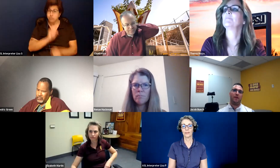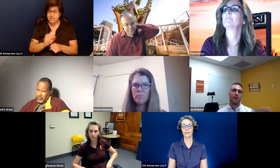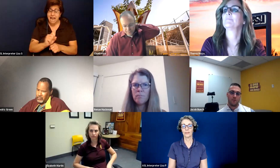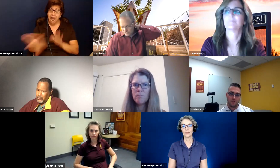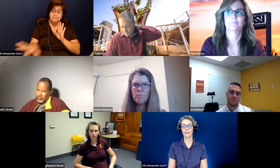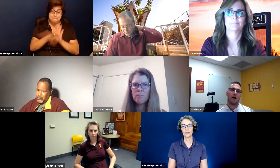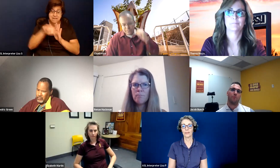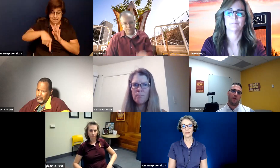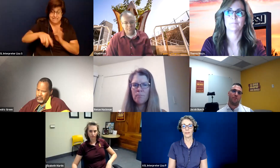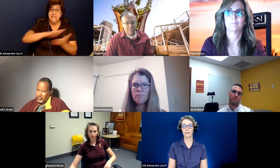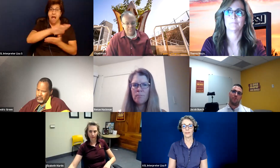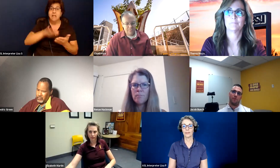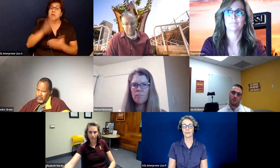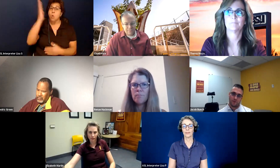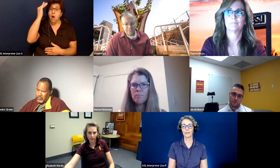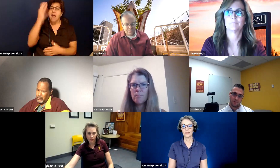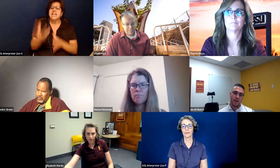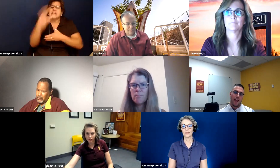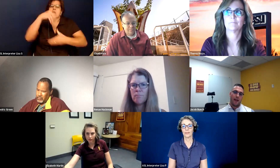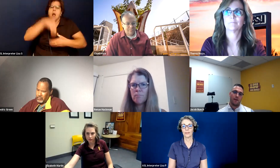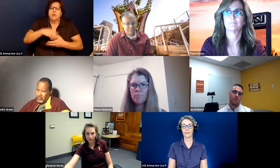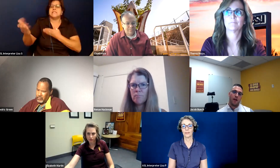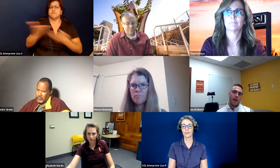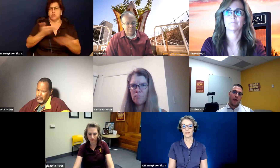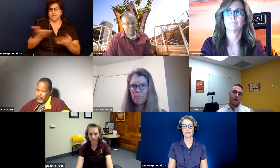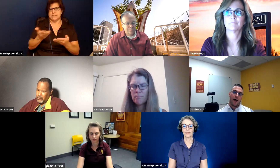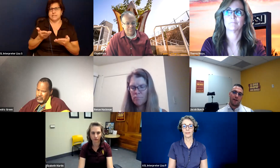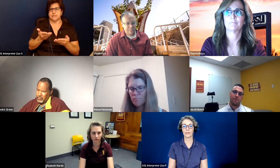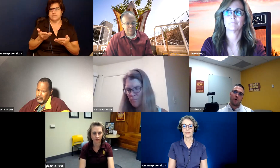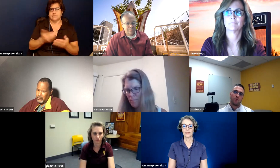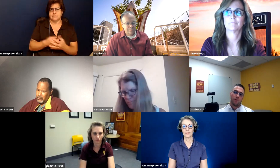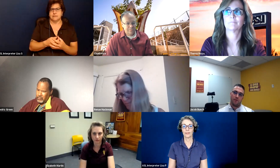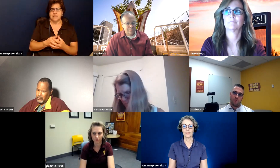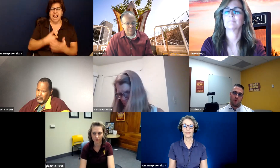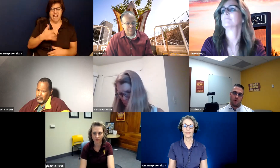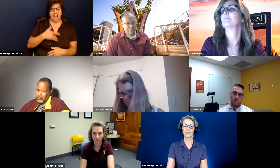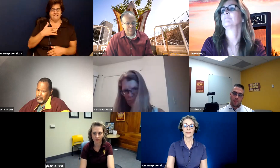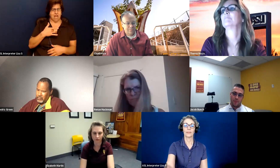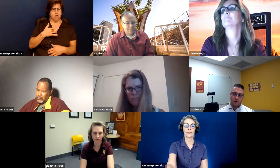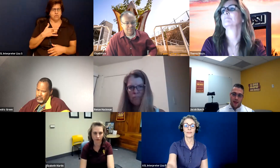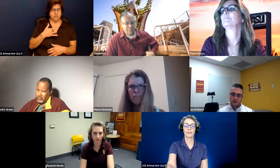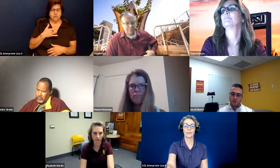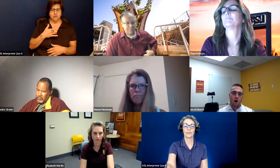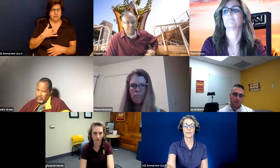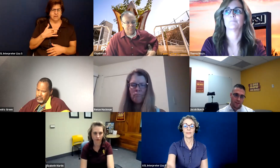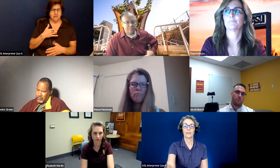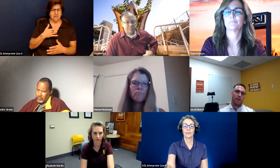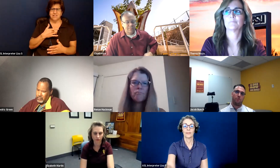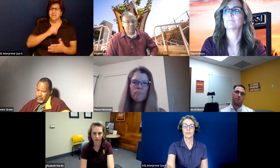because of its comprehensiveness of services. And I felt for the out of all of the educational experience